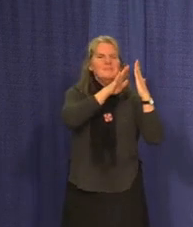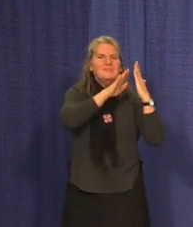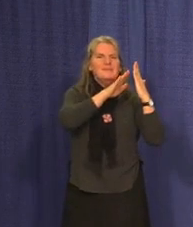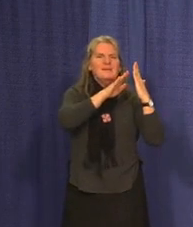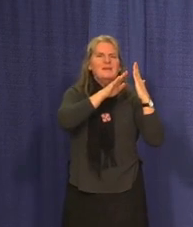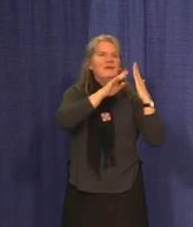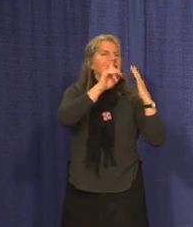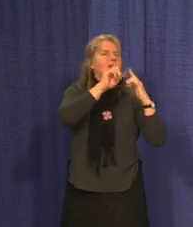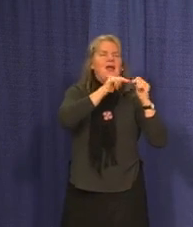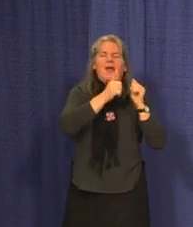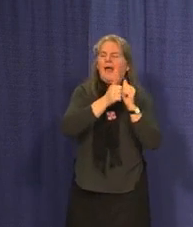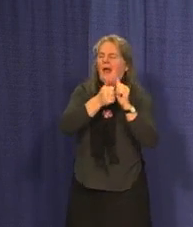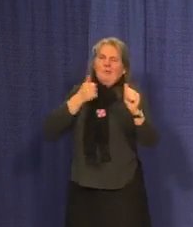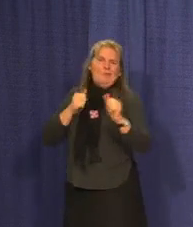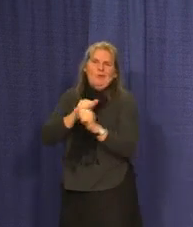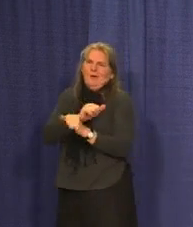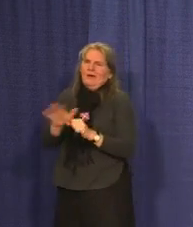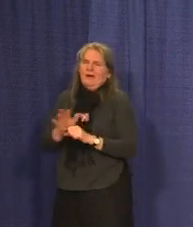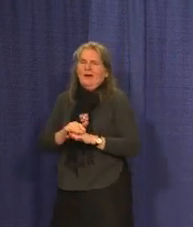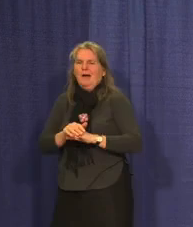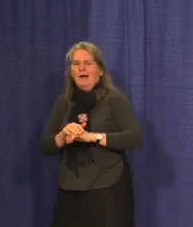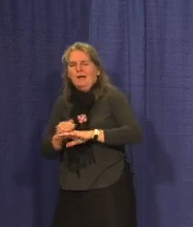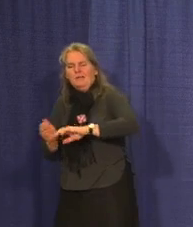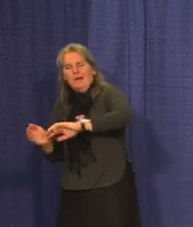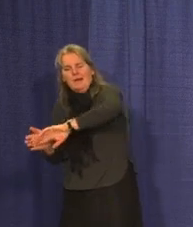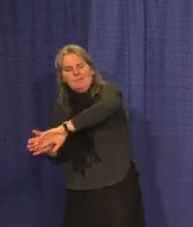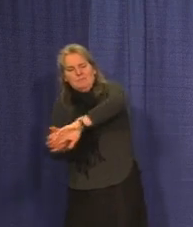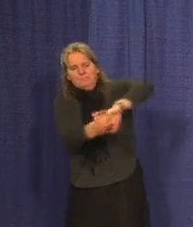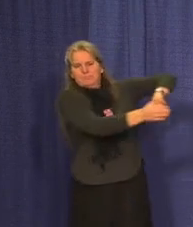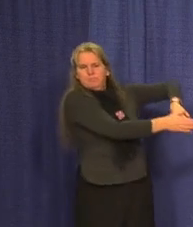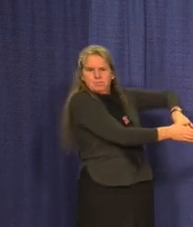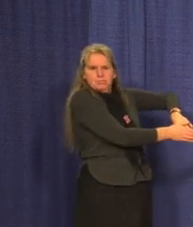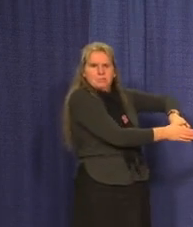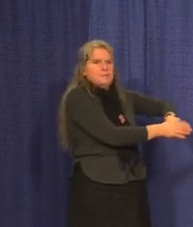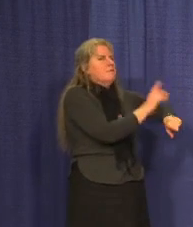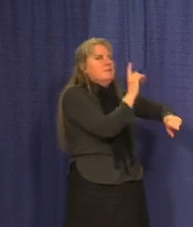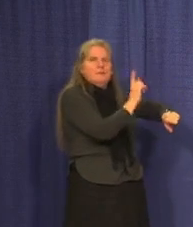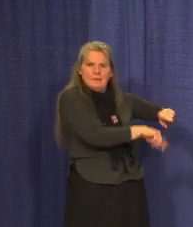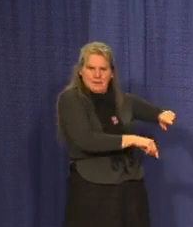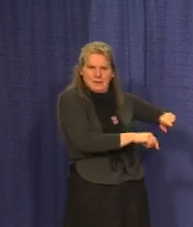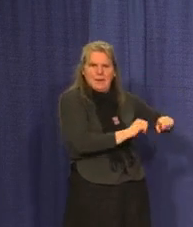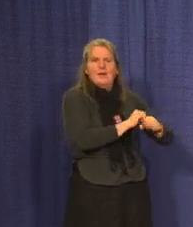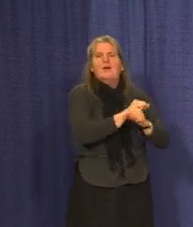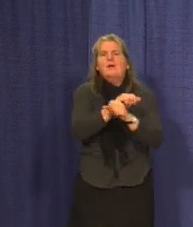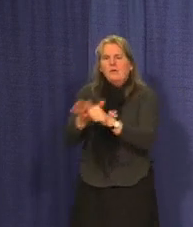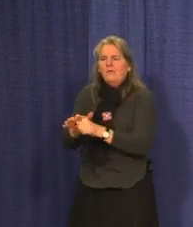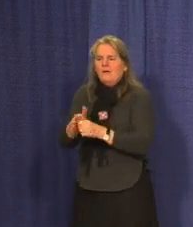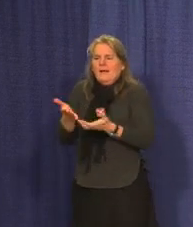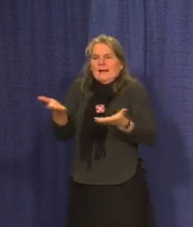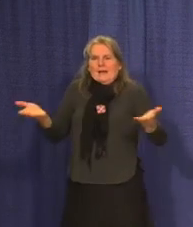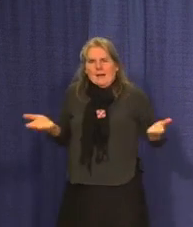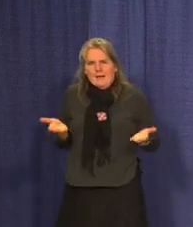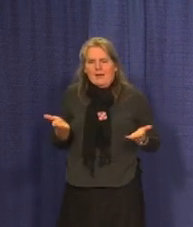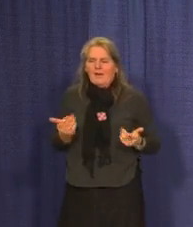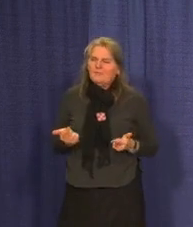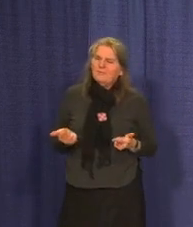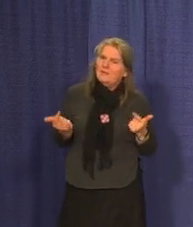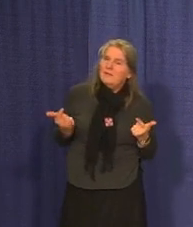to it. We can't run away from COVID. We can't lock it outside our doors. We must integrate this danger in